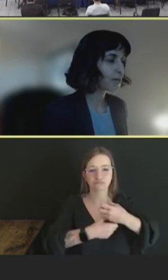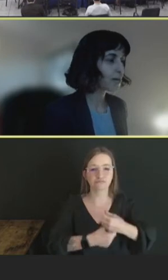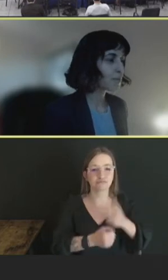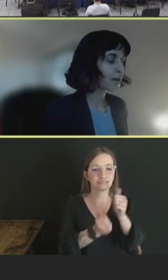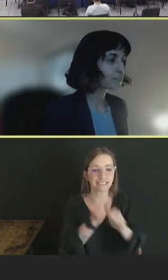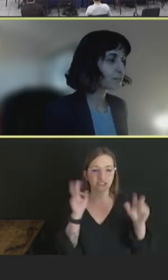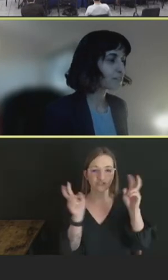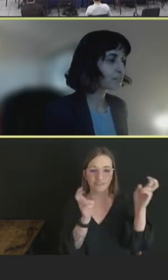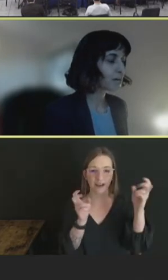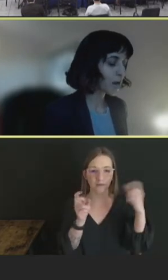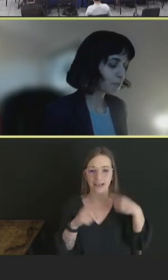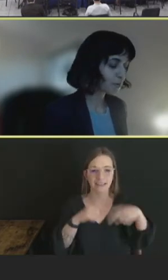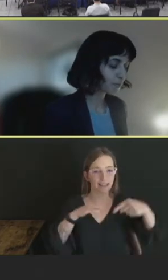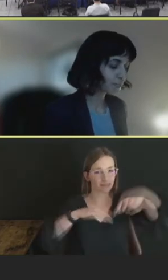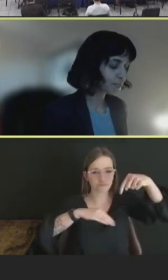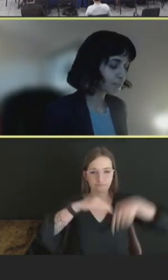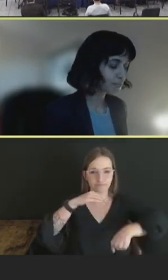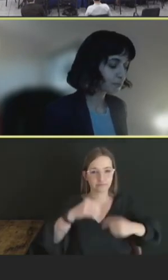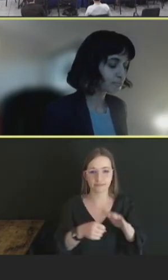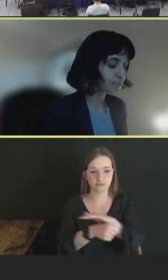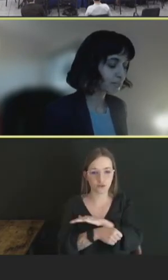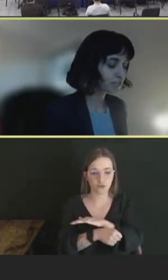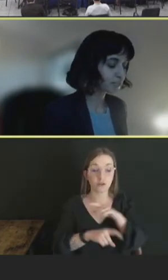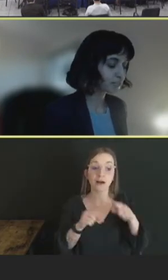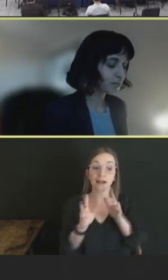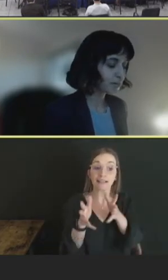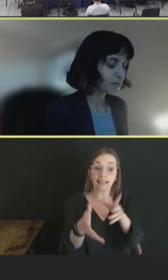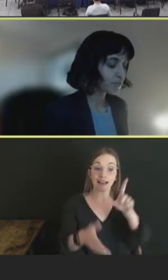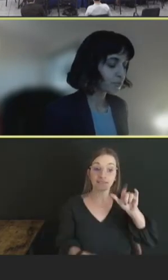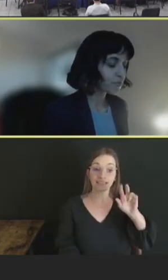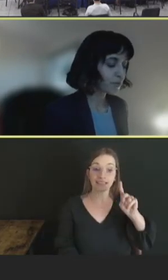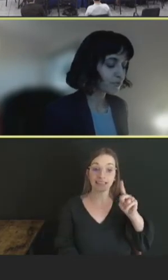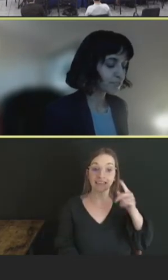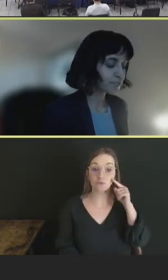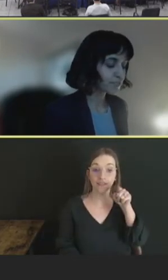but I've left in hyperlinks in this presentation with the references